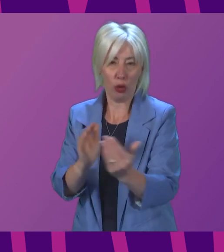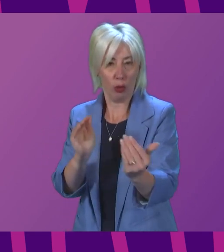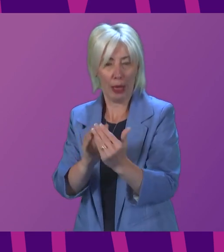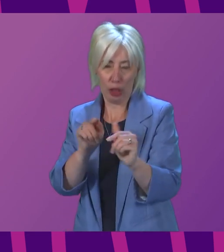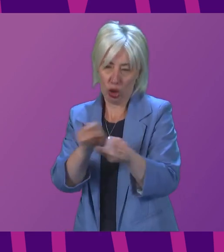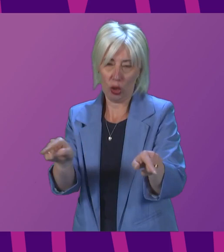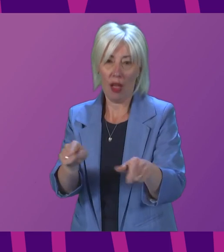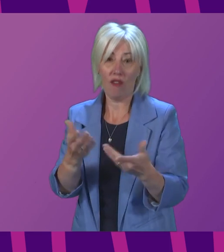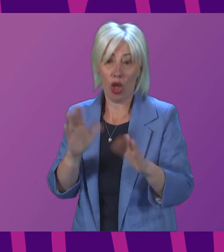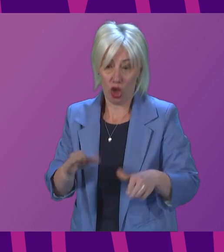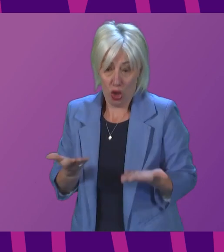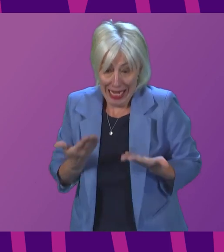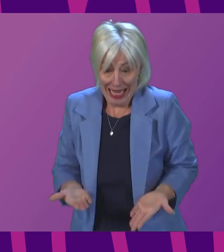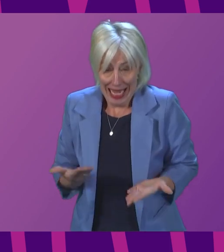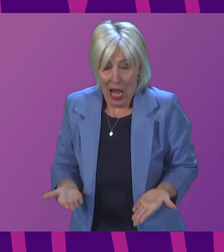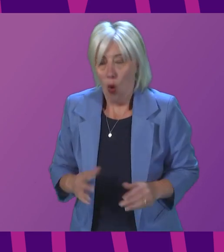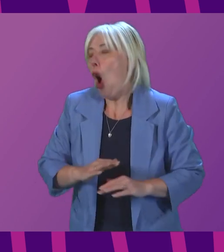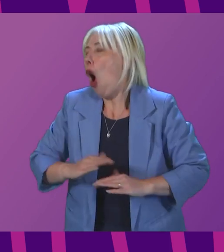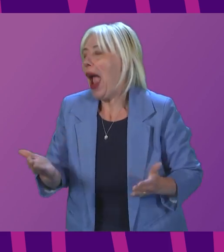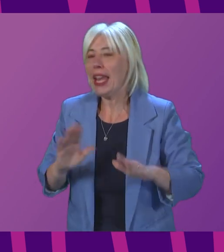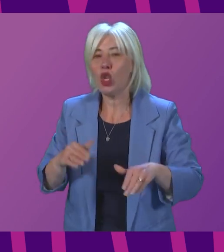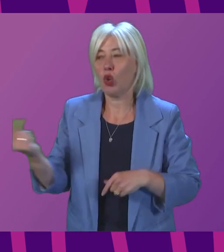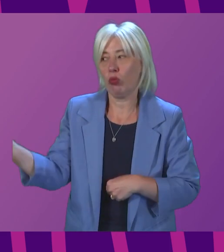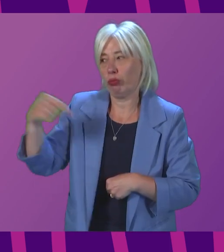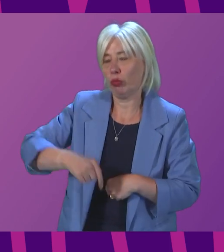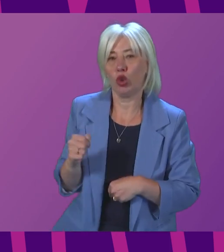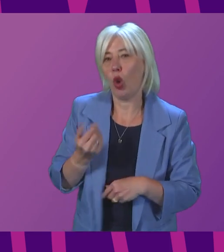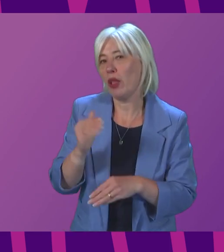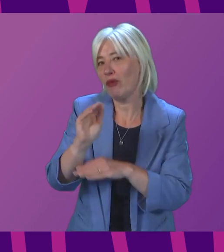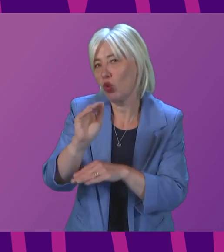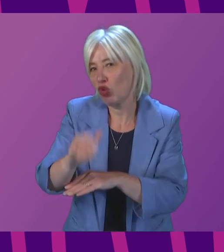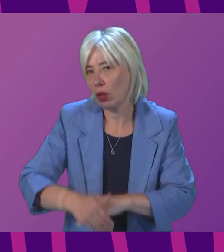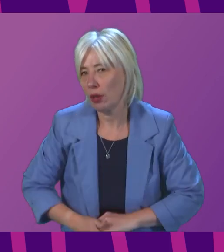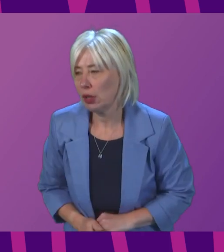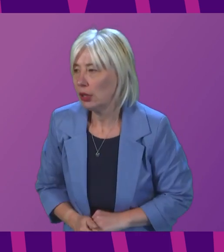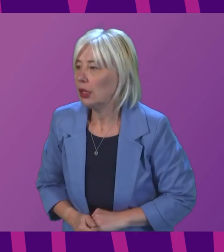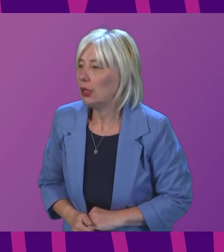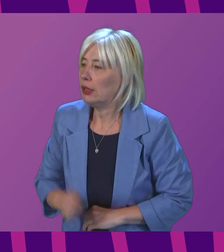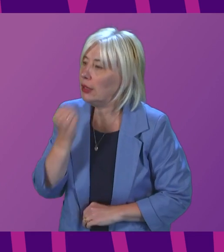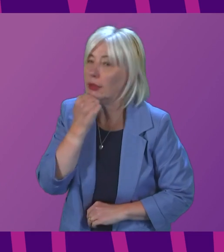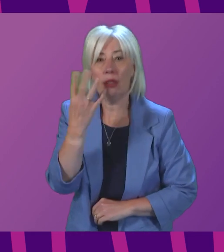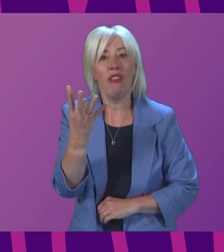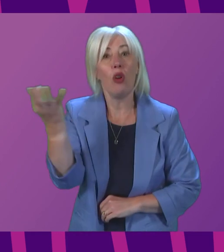here now and for any children who might come to Scotland in the future.